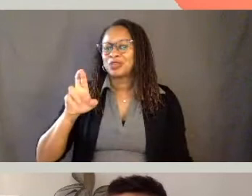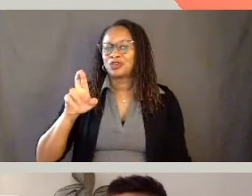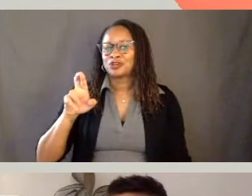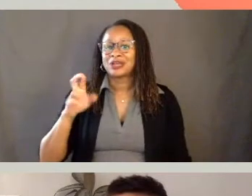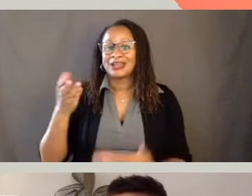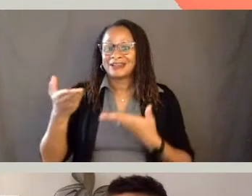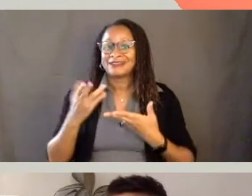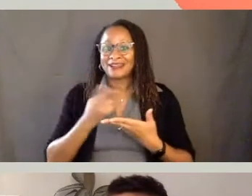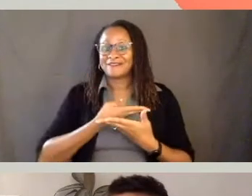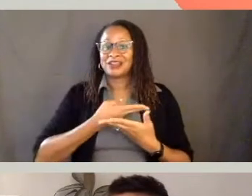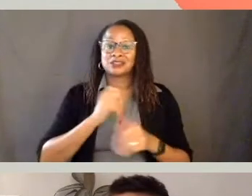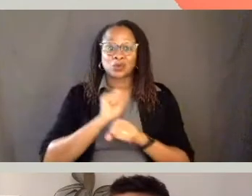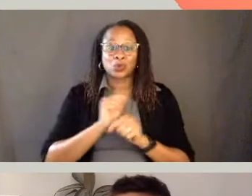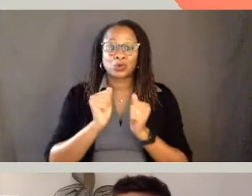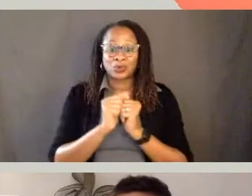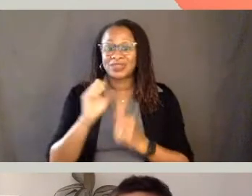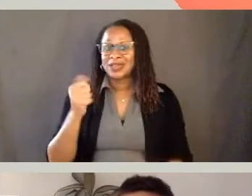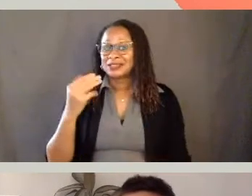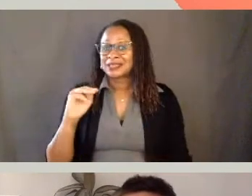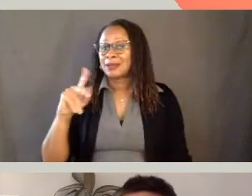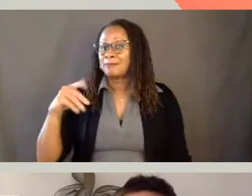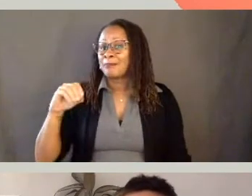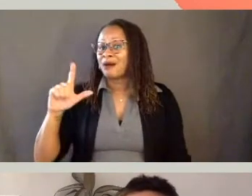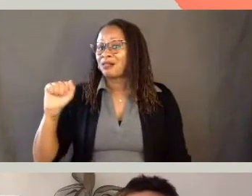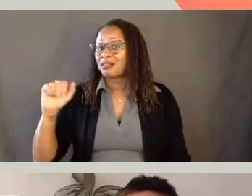And having worked with Sam Pollard who is a genius,